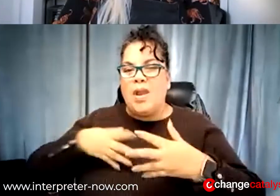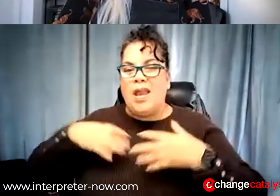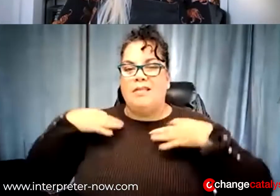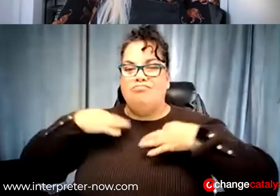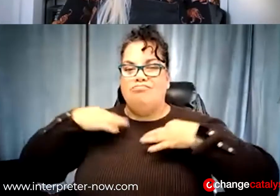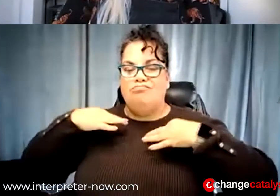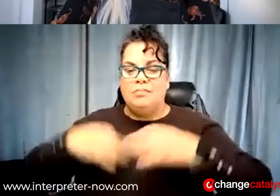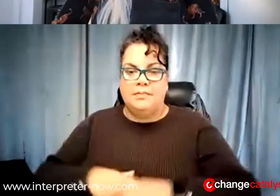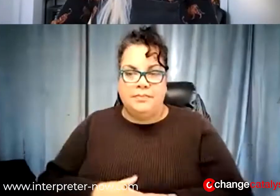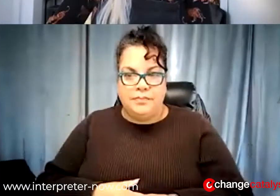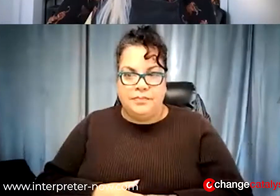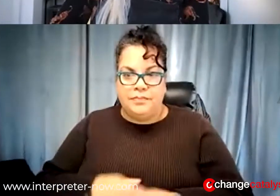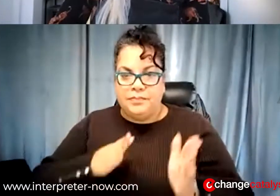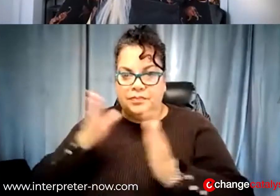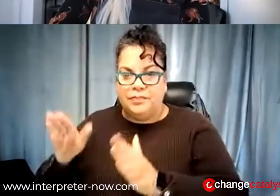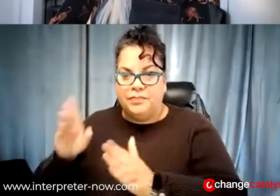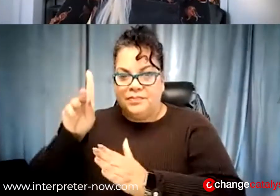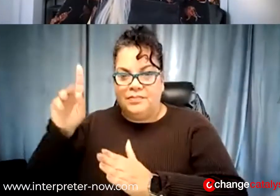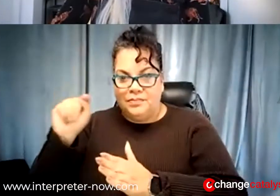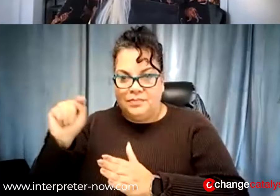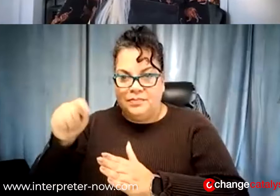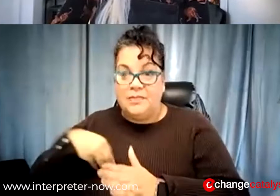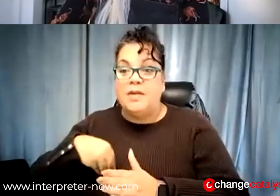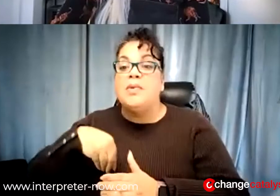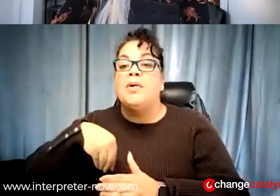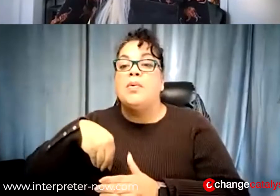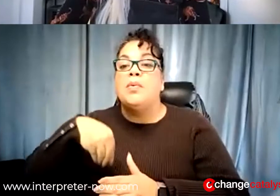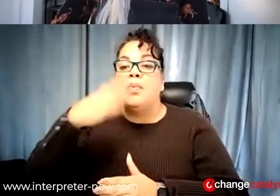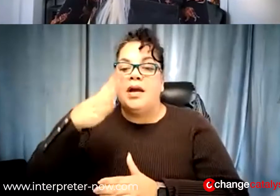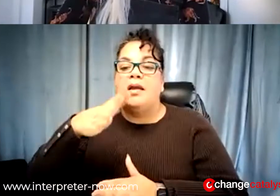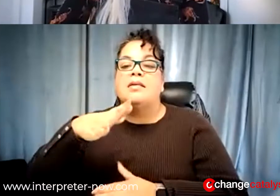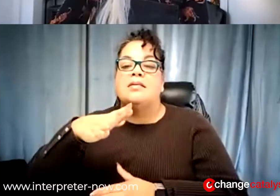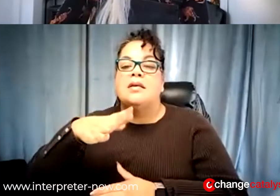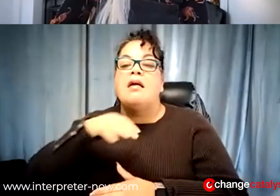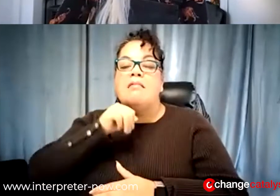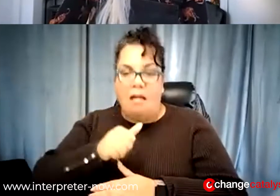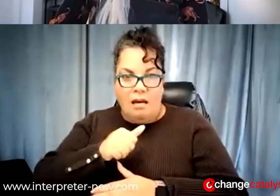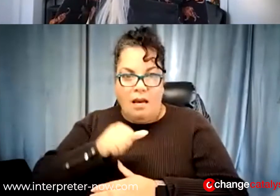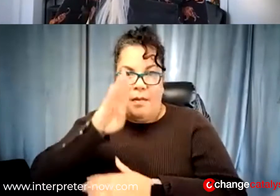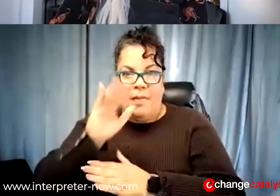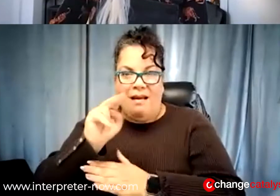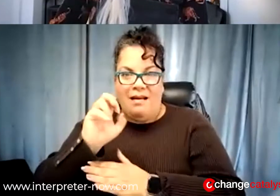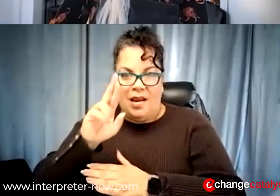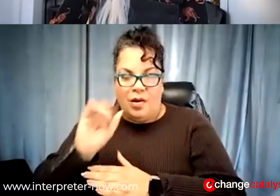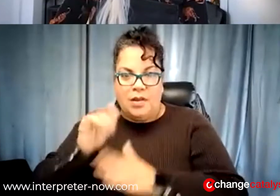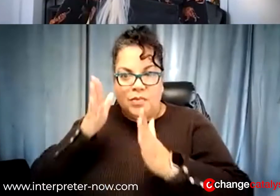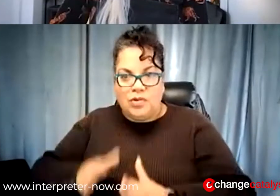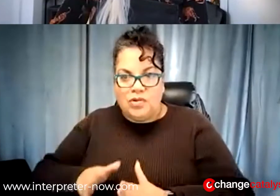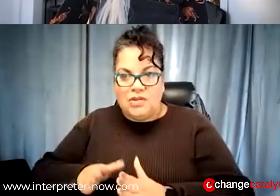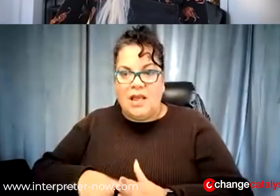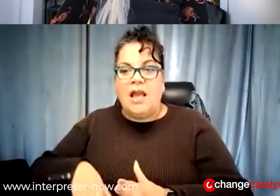Kt: I am a White non-binary person with long platinum hair wearing a black and tiger print